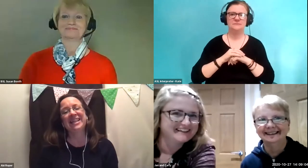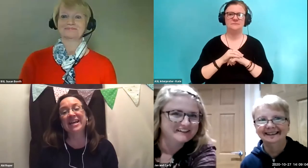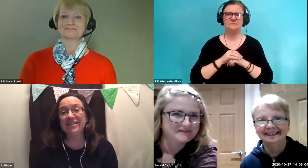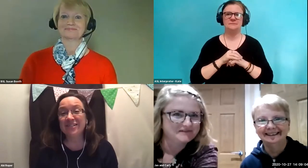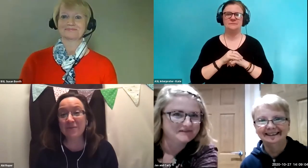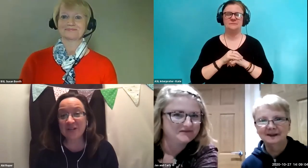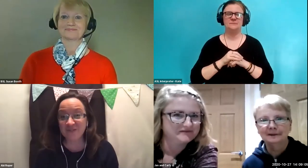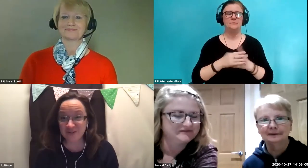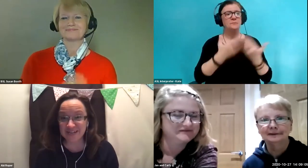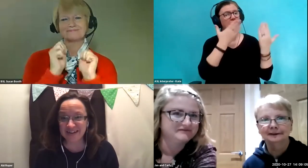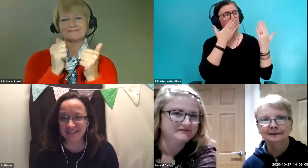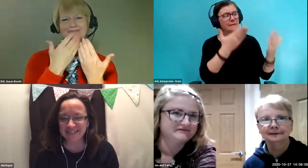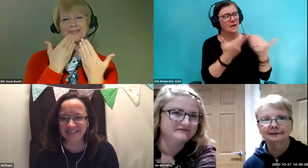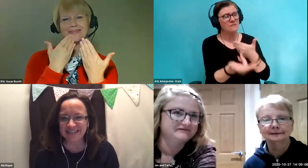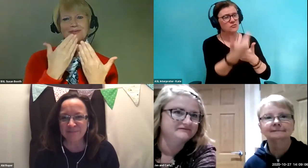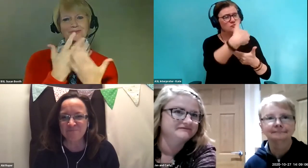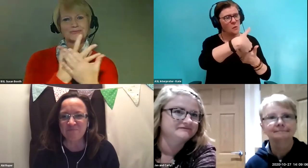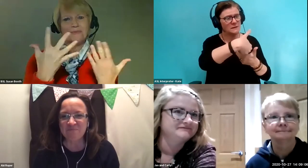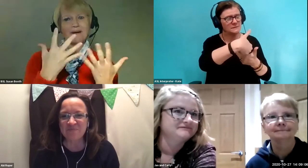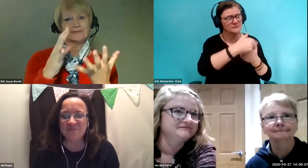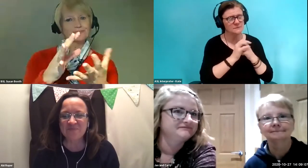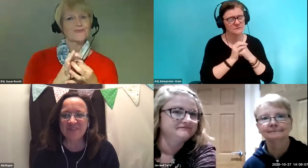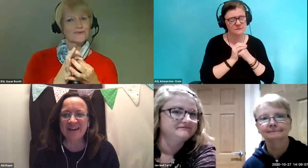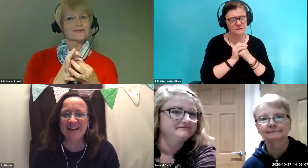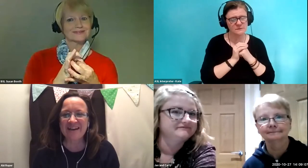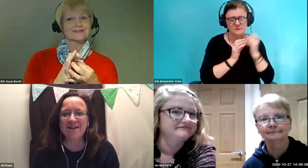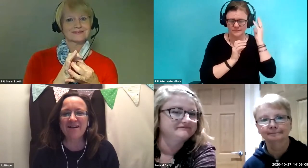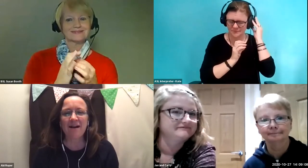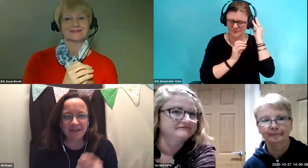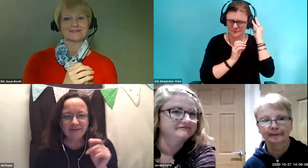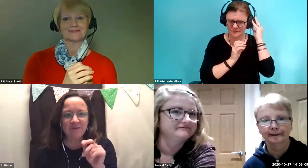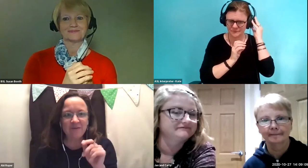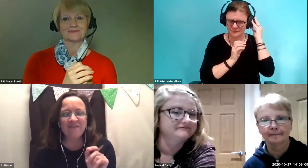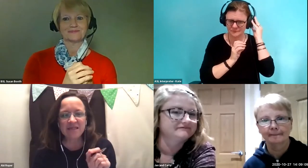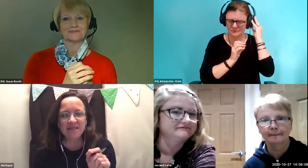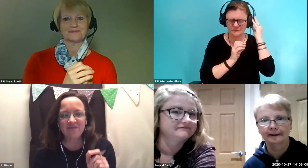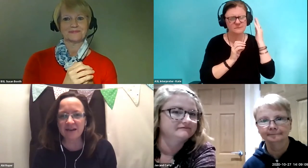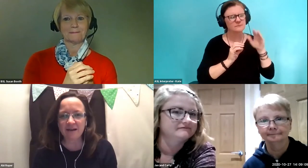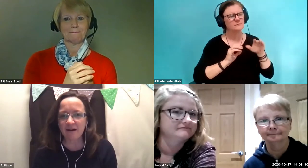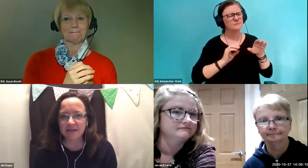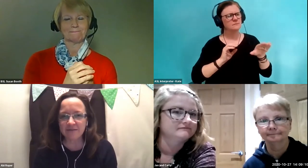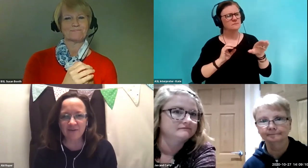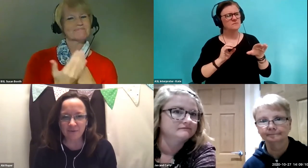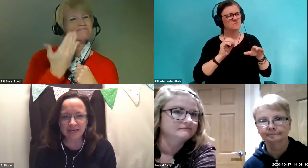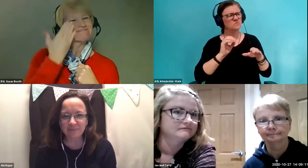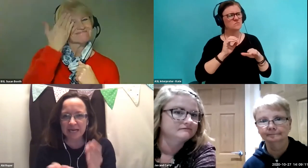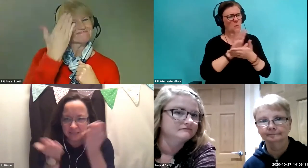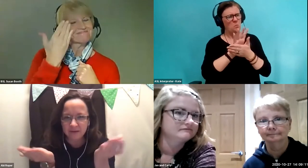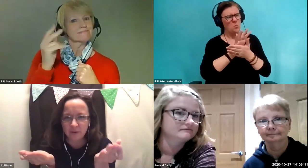thank you so much for joining us um I don't know if in the video I don't know if we explained